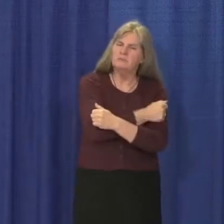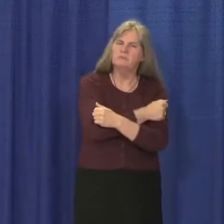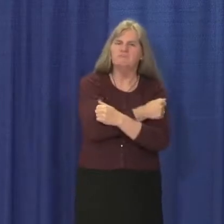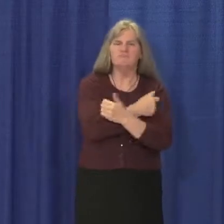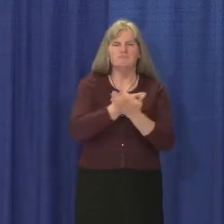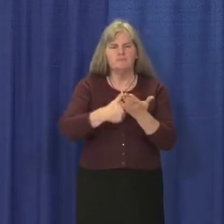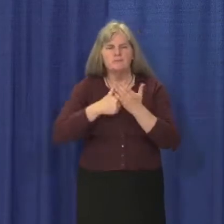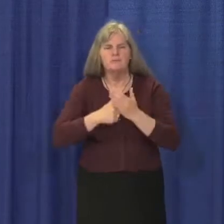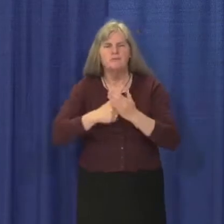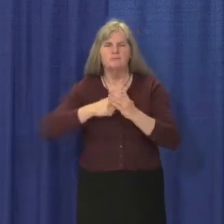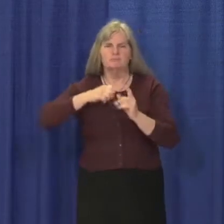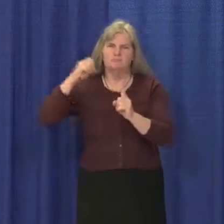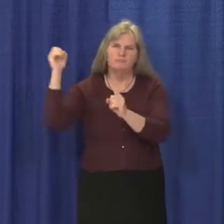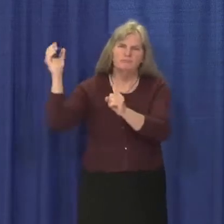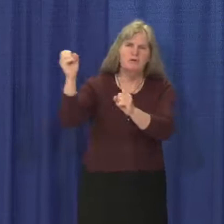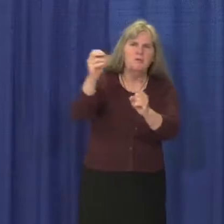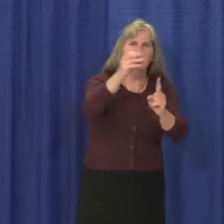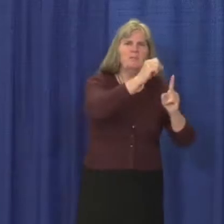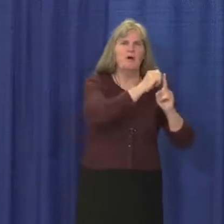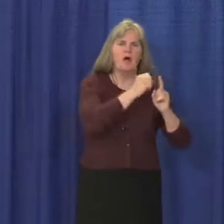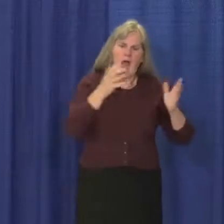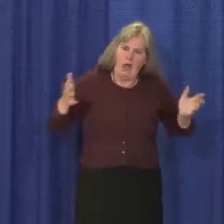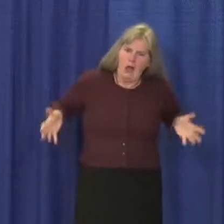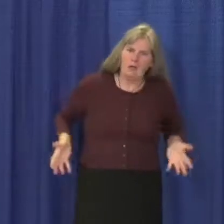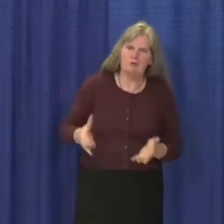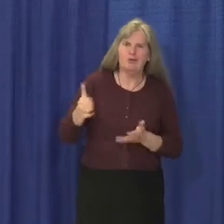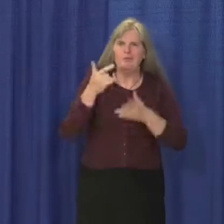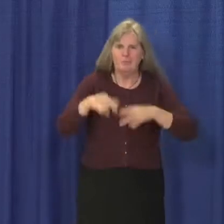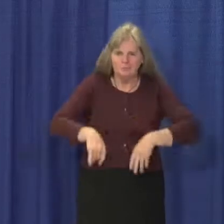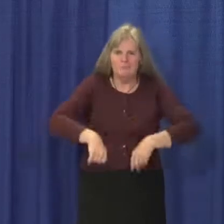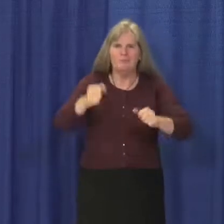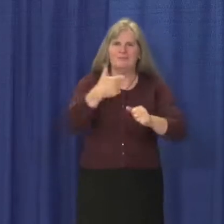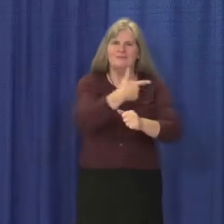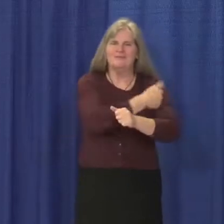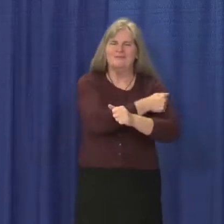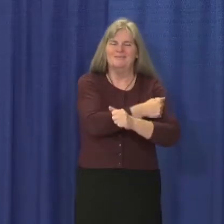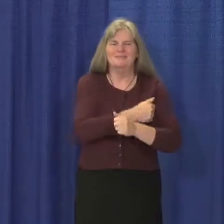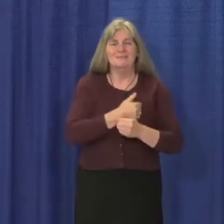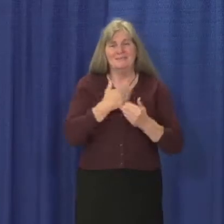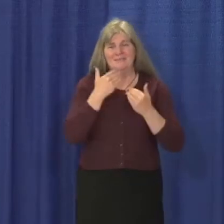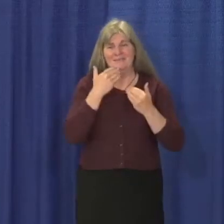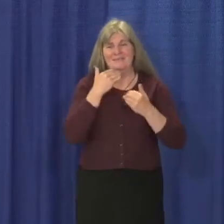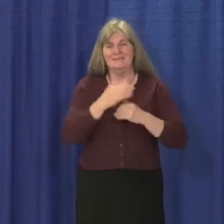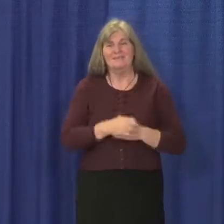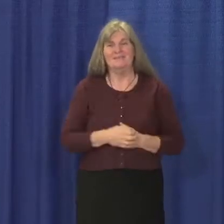to do the same. We've had a great wonderful opportunity to have grantee